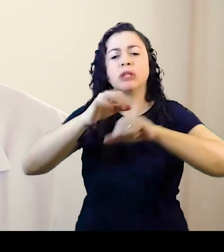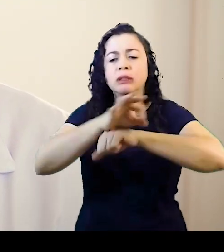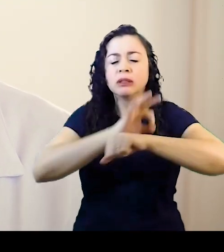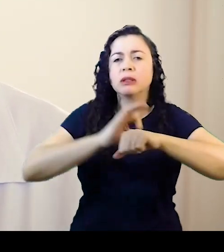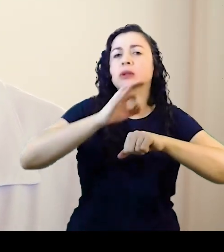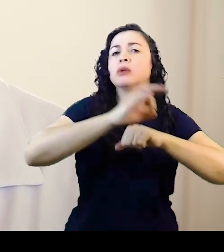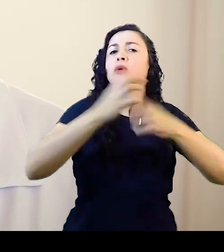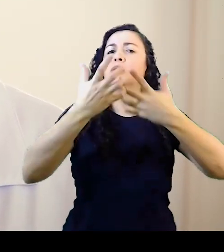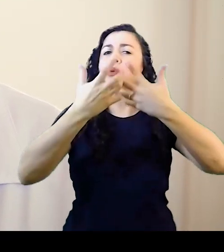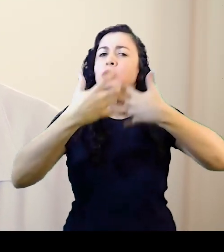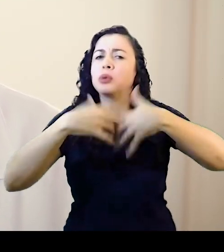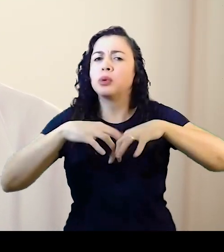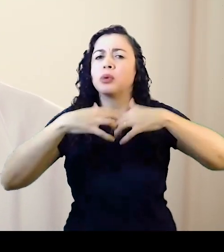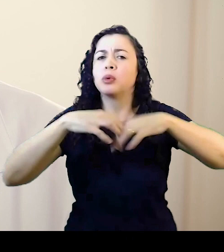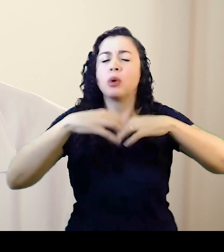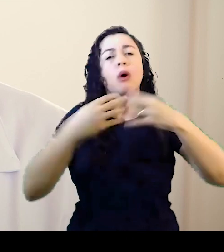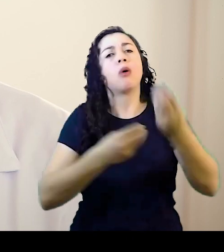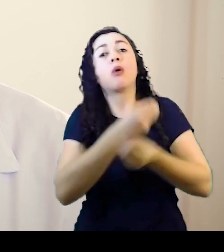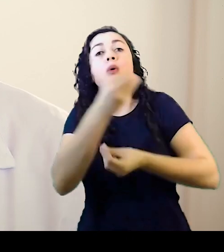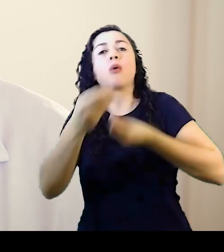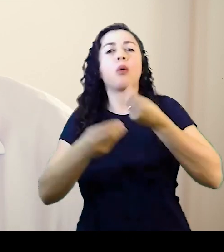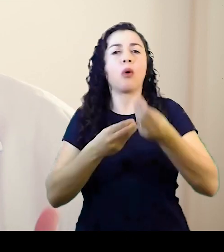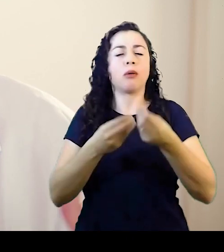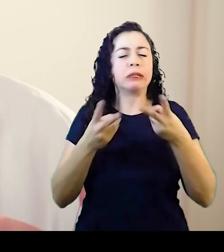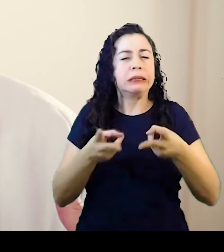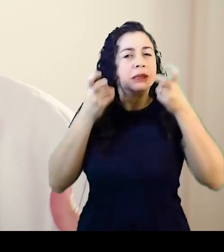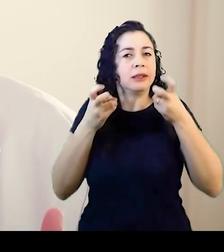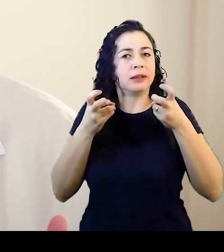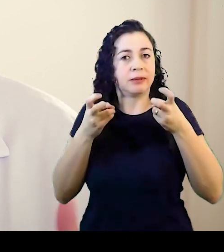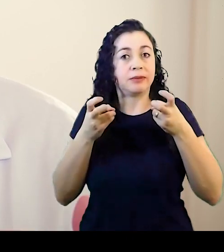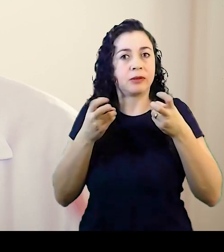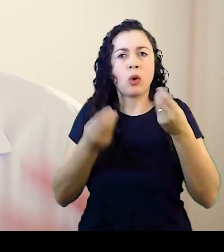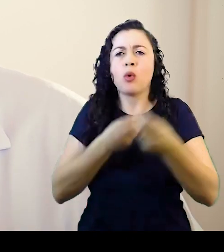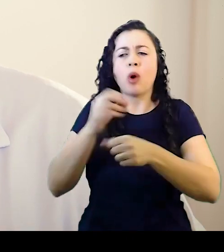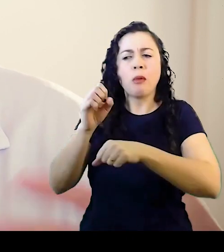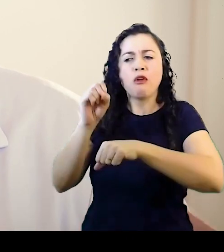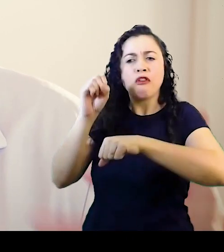metabolites in that cell, that is, how the virus modulates